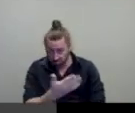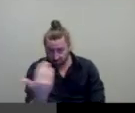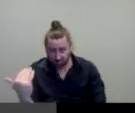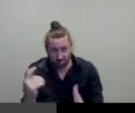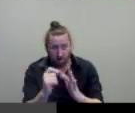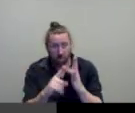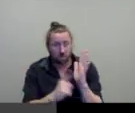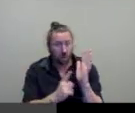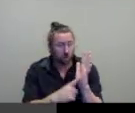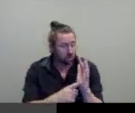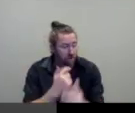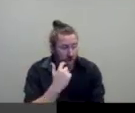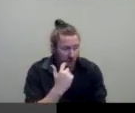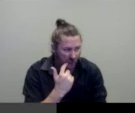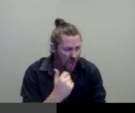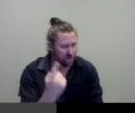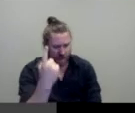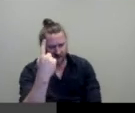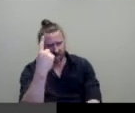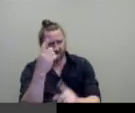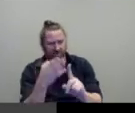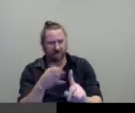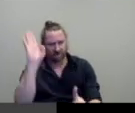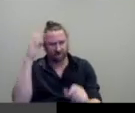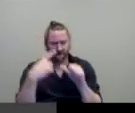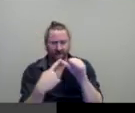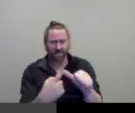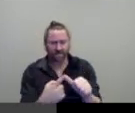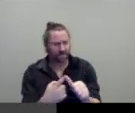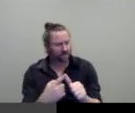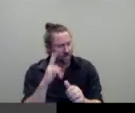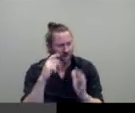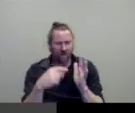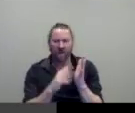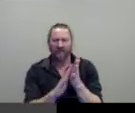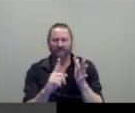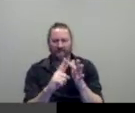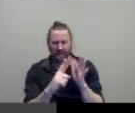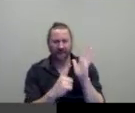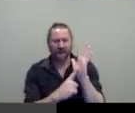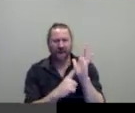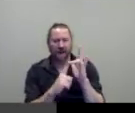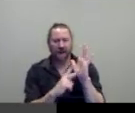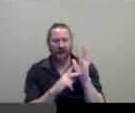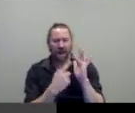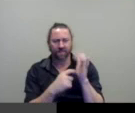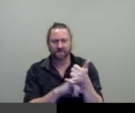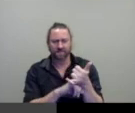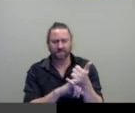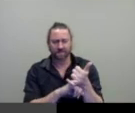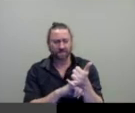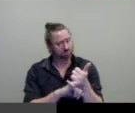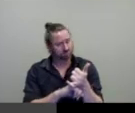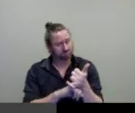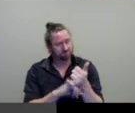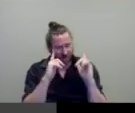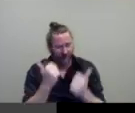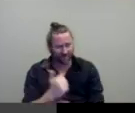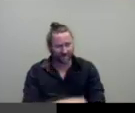our winner here is something obscure The Lovers I absolutely love that um a few more of us going